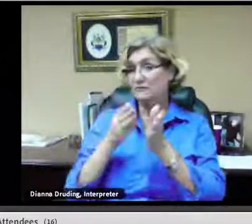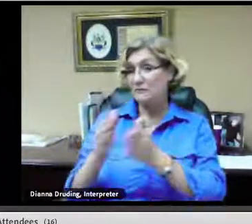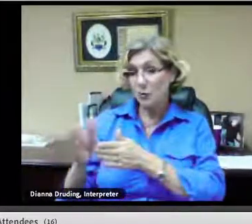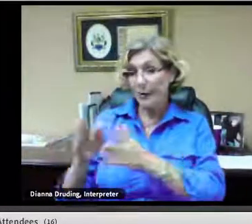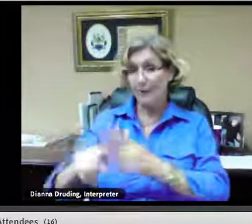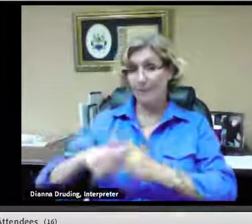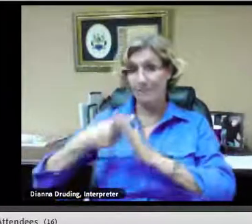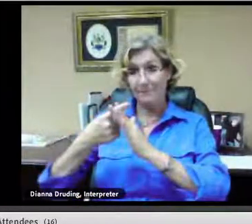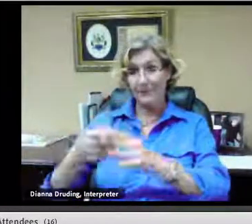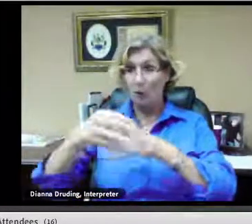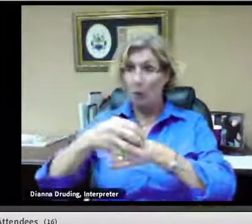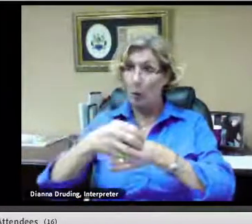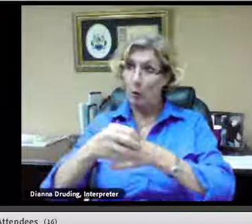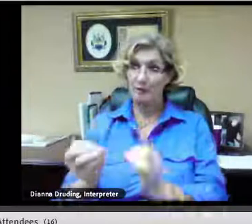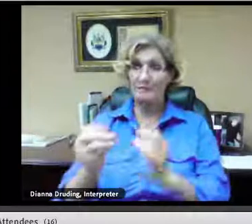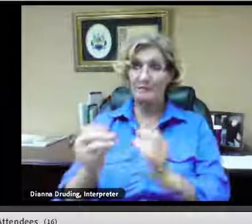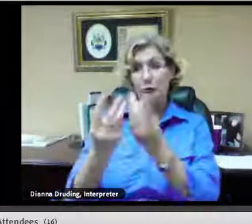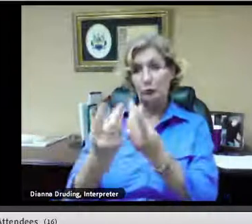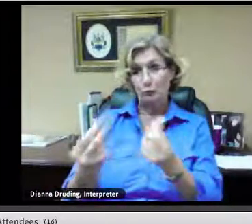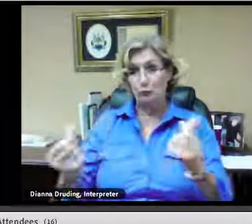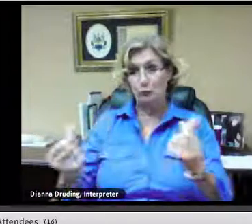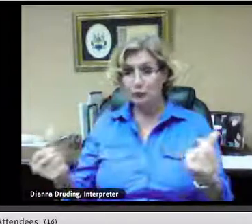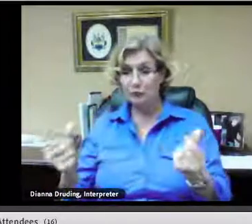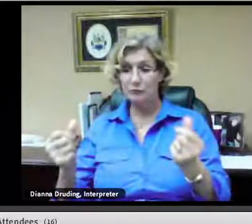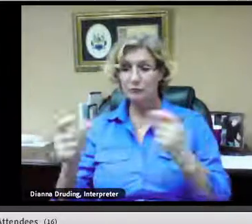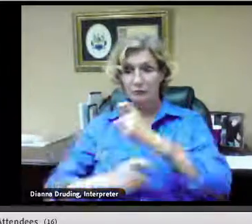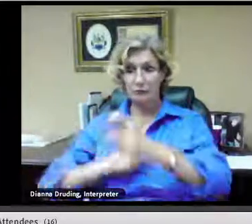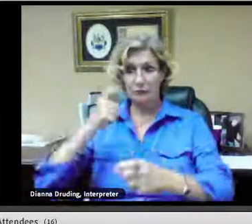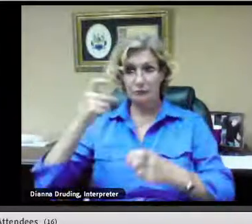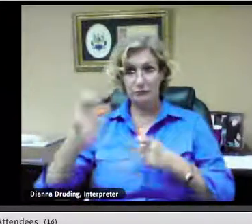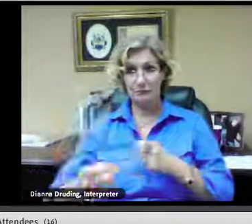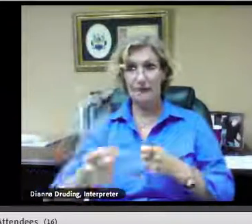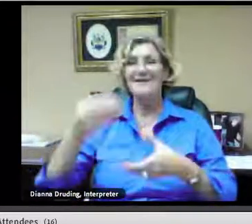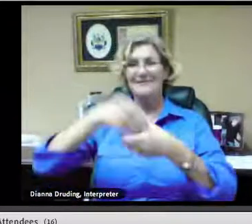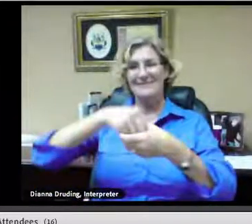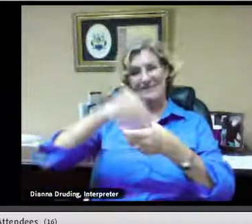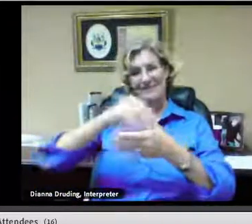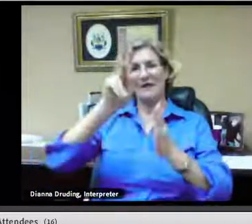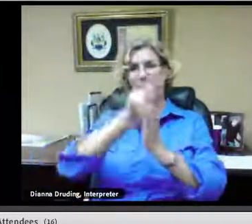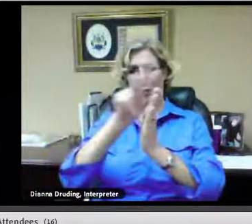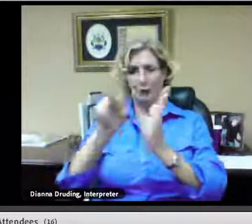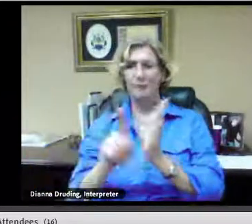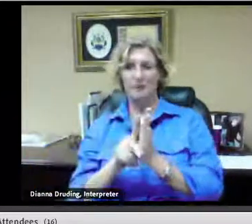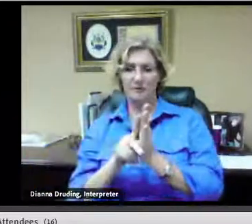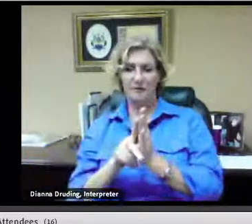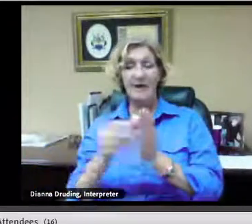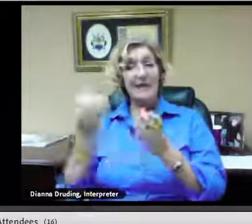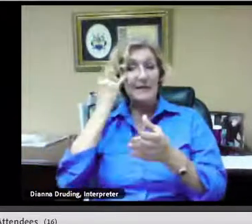is in policies and procedures. If it's in there, it can provide the support and the structure